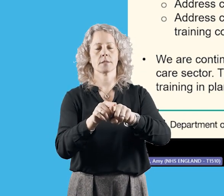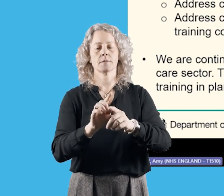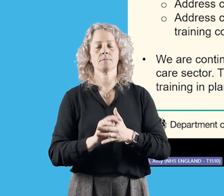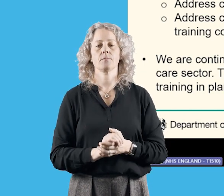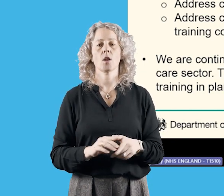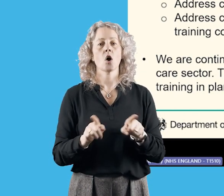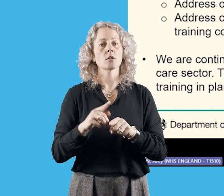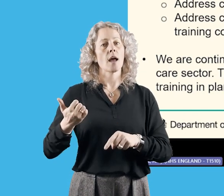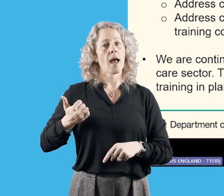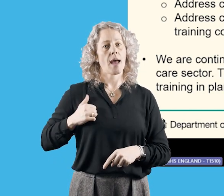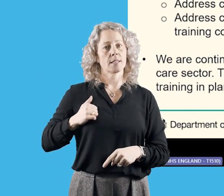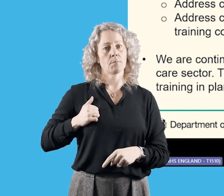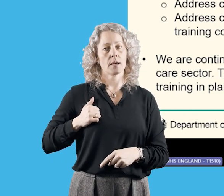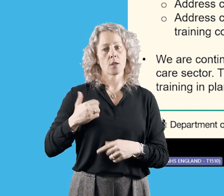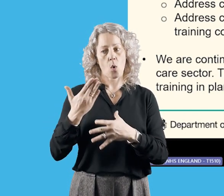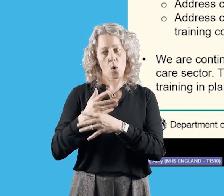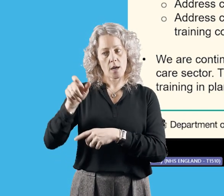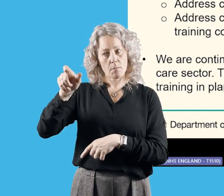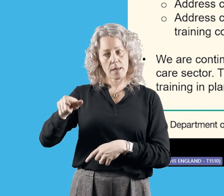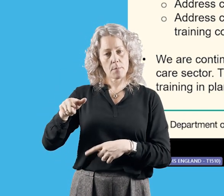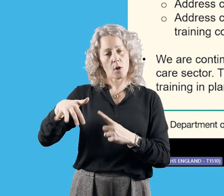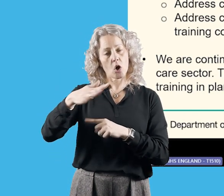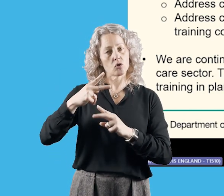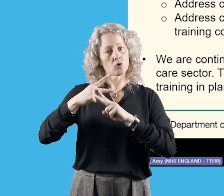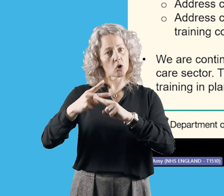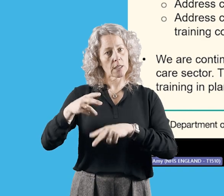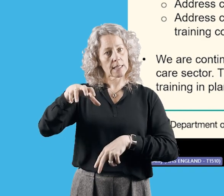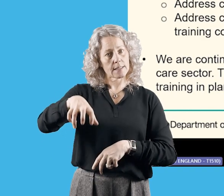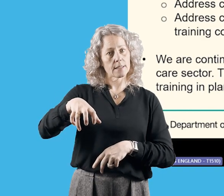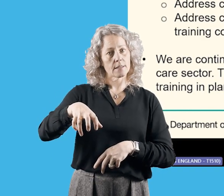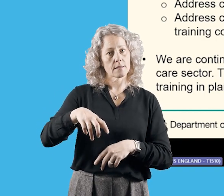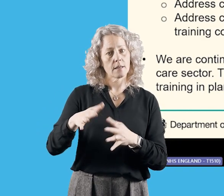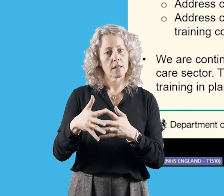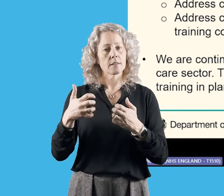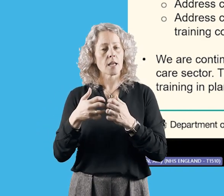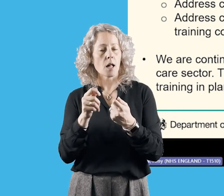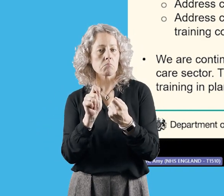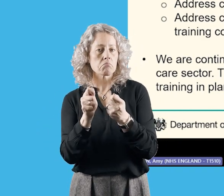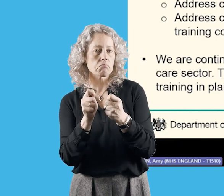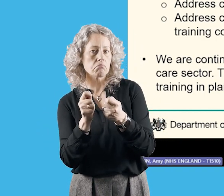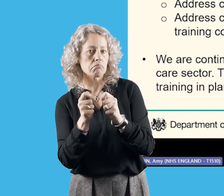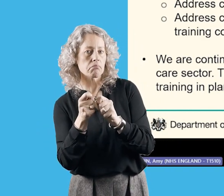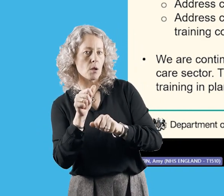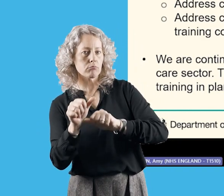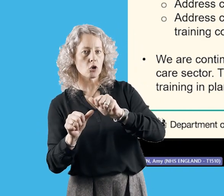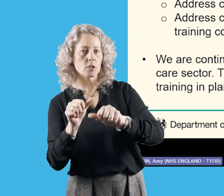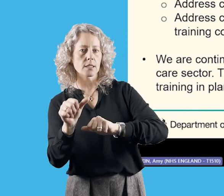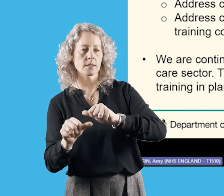social care sector itself to help shape the endorsement process and make sure that it's right. Whilst these are some